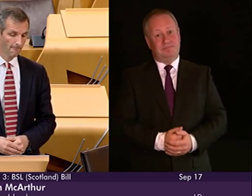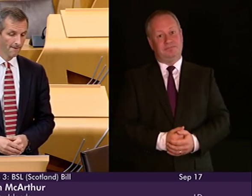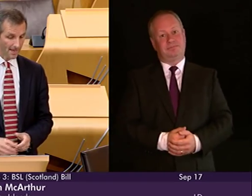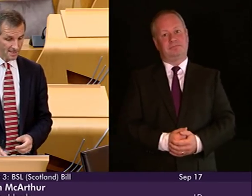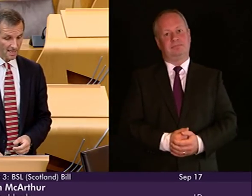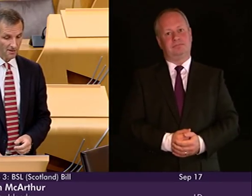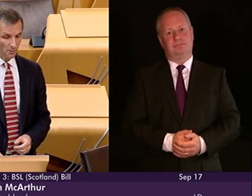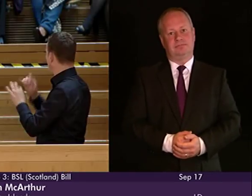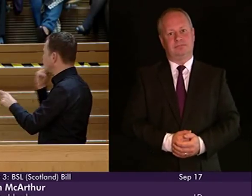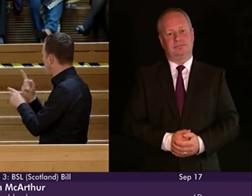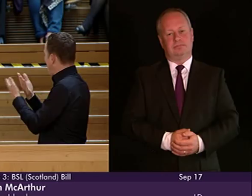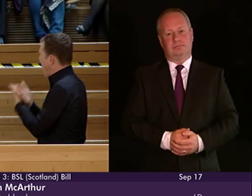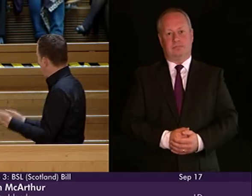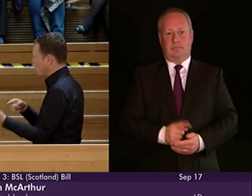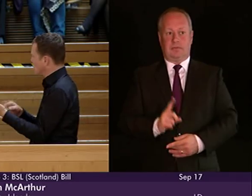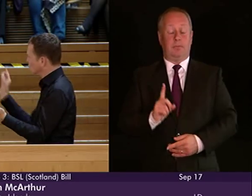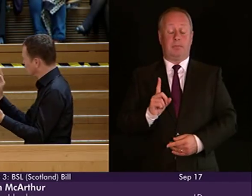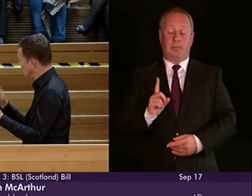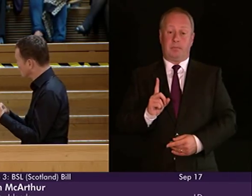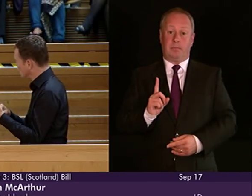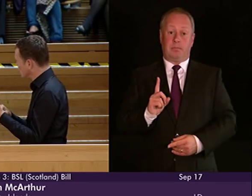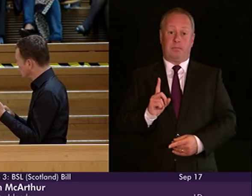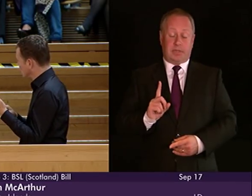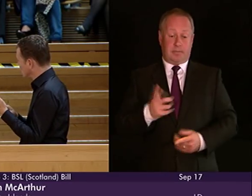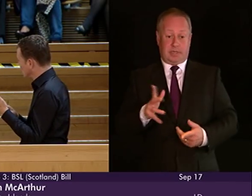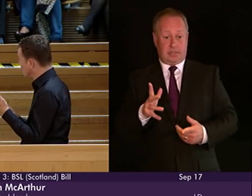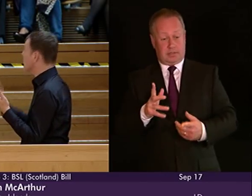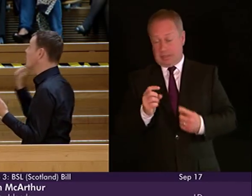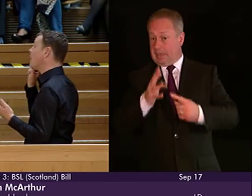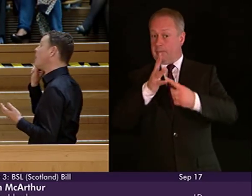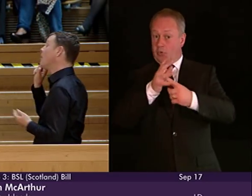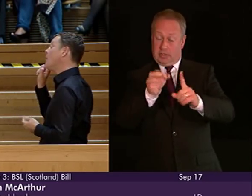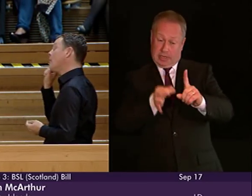That said, I think that we succeeded in making a number of important improvements to the